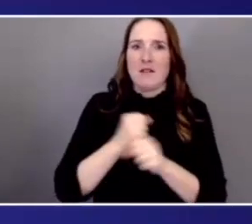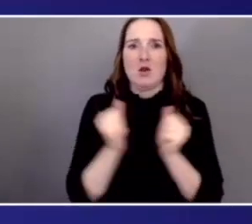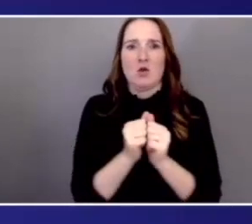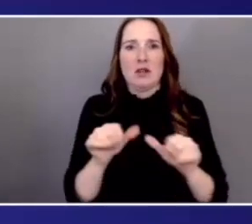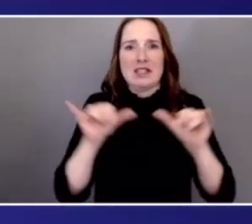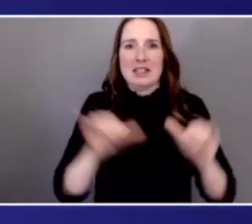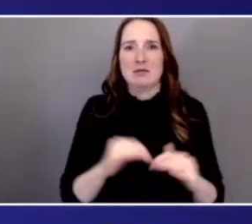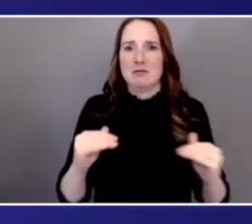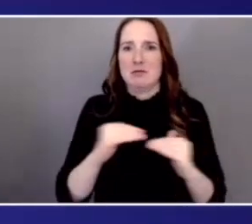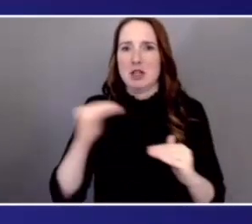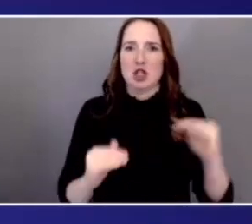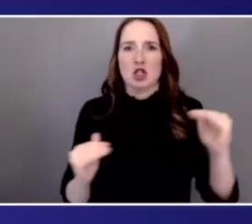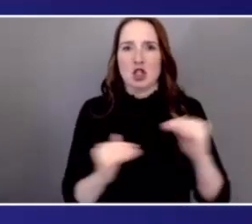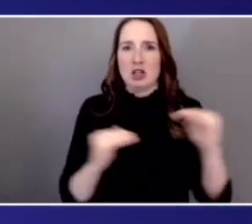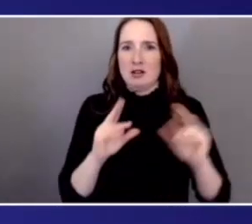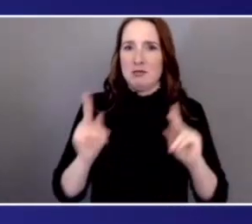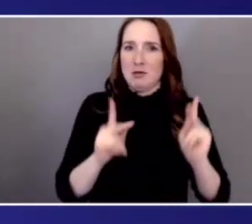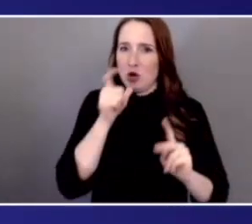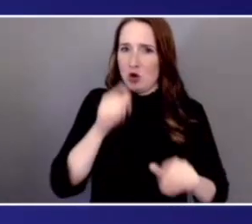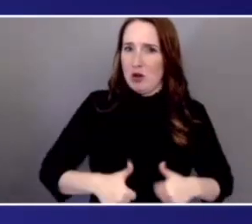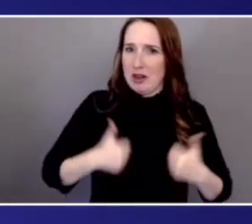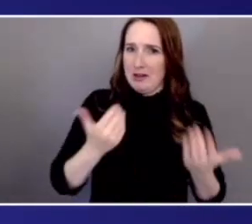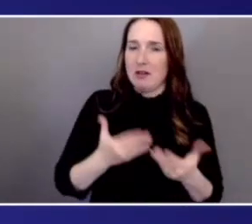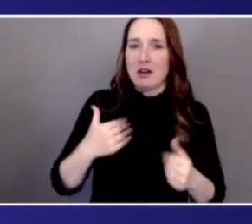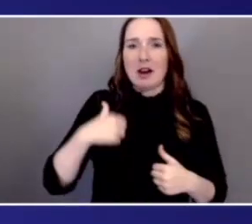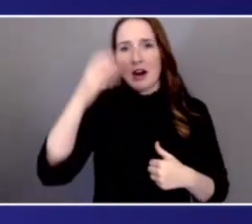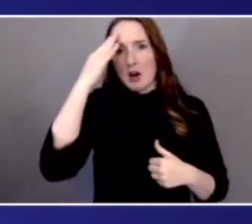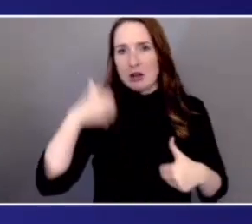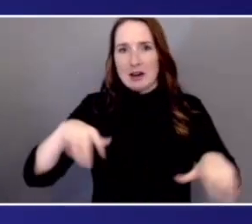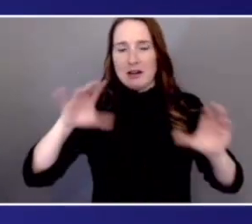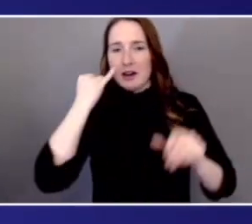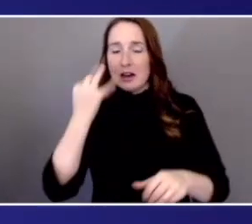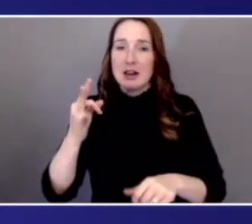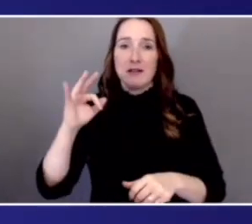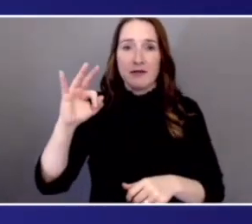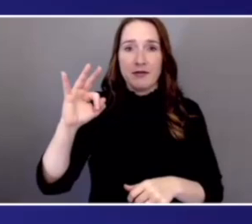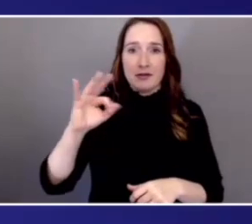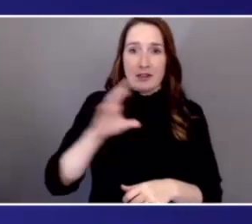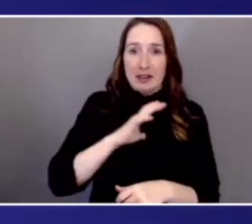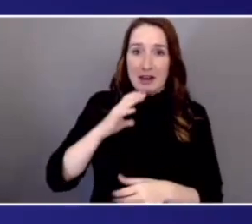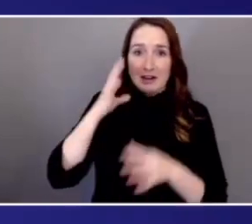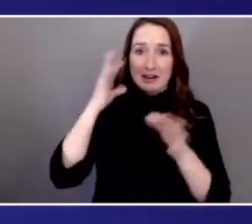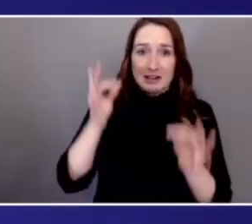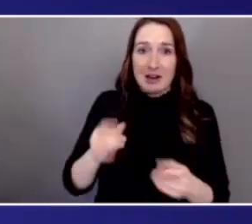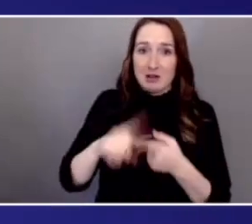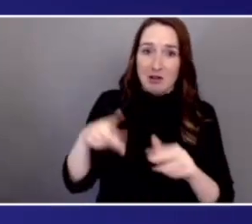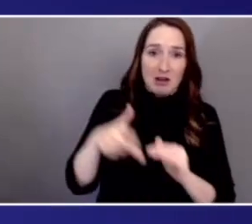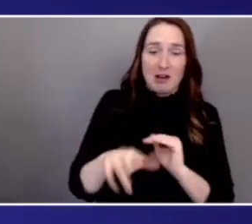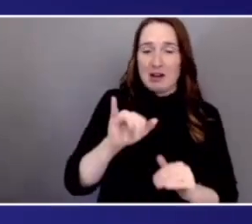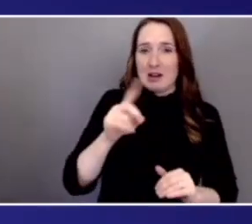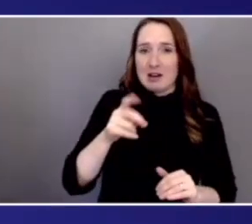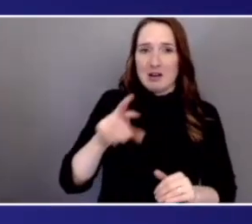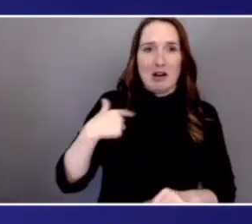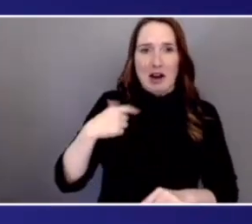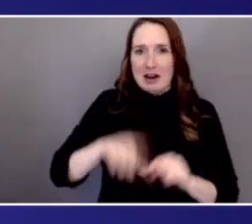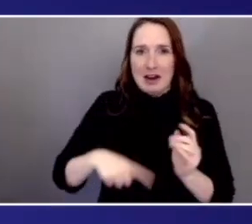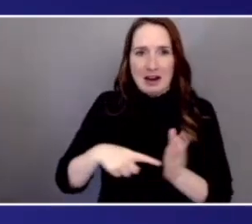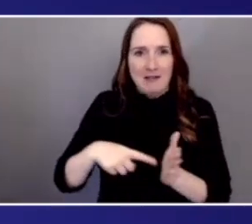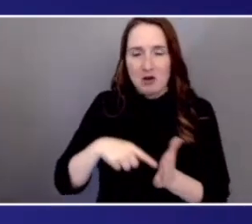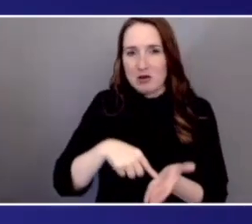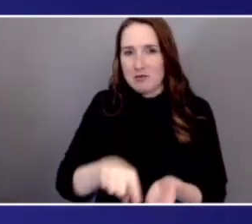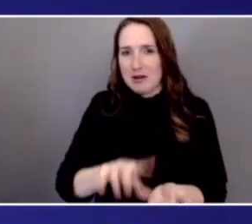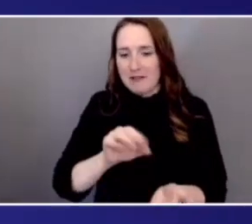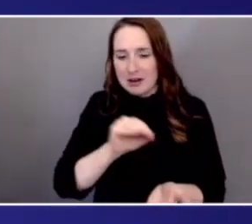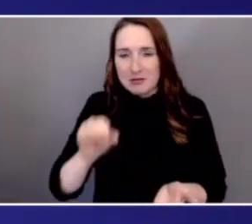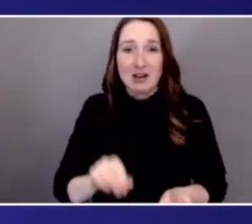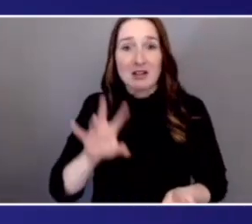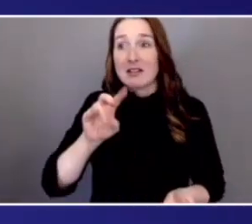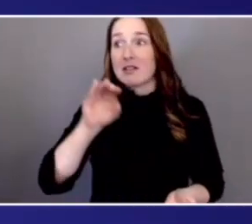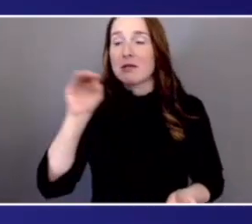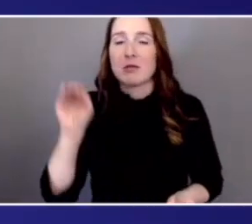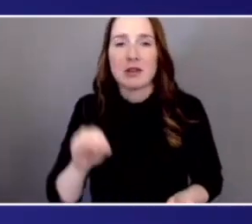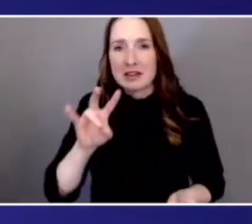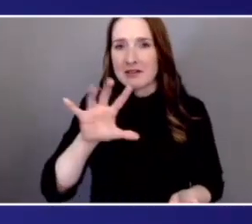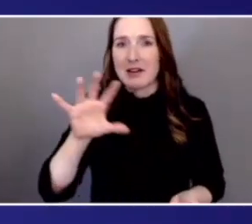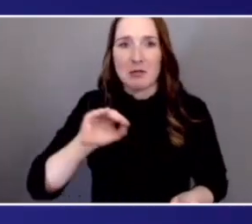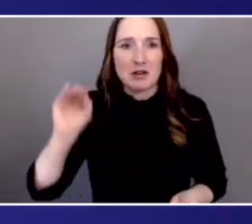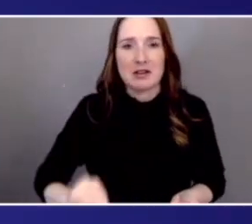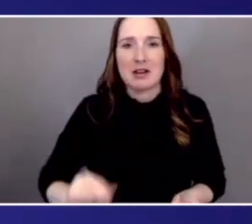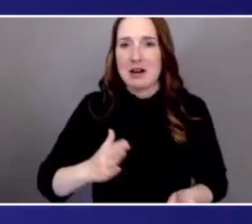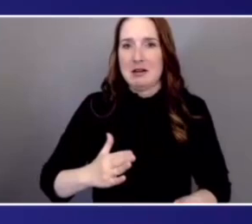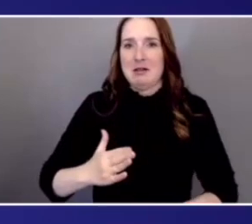At the same time, I know the SIRK reality is that if the department or Congress chooses to gut IDR, I will not be able to afford to pay 50% or 70% of my take home pay toward my student loan.